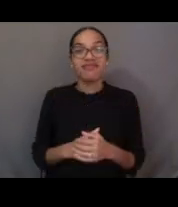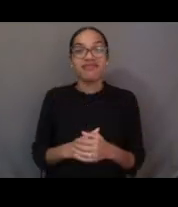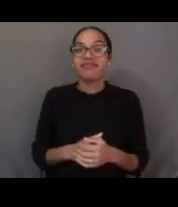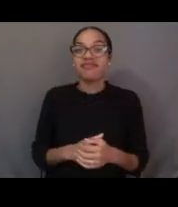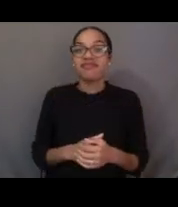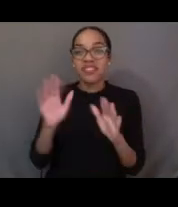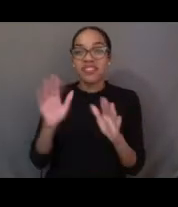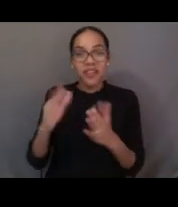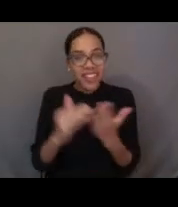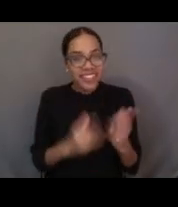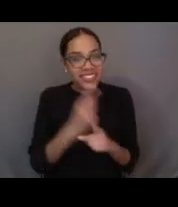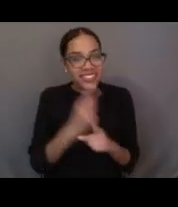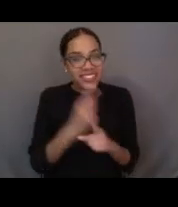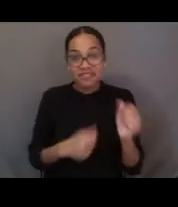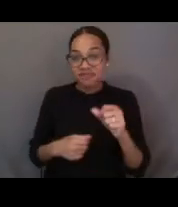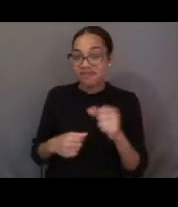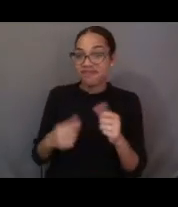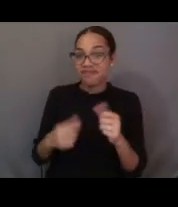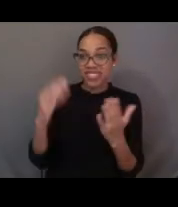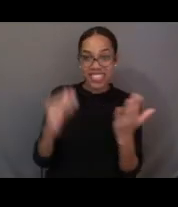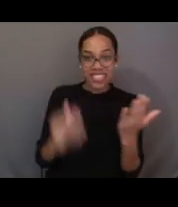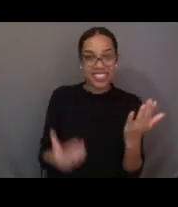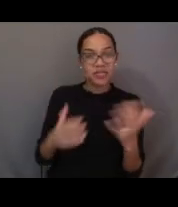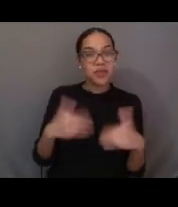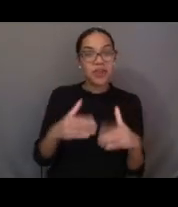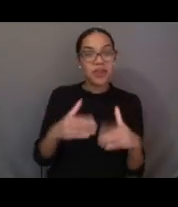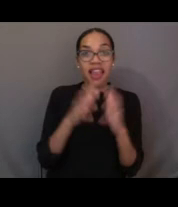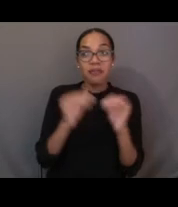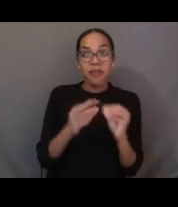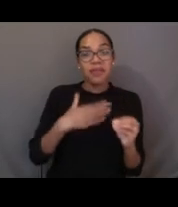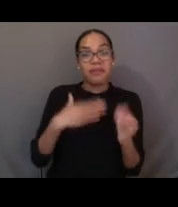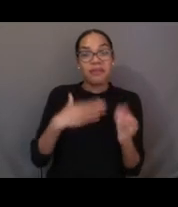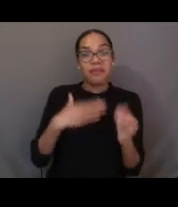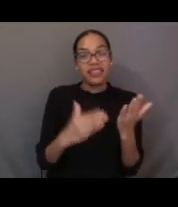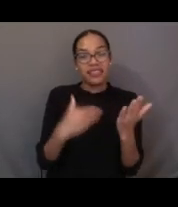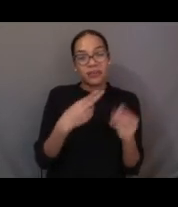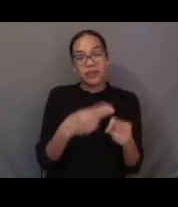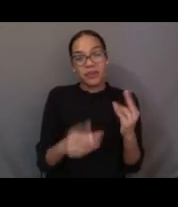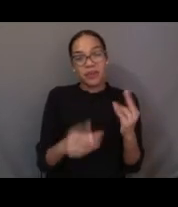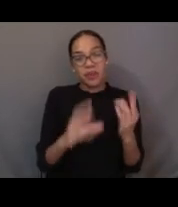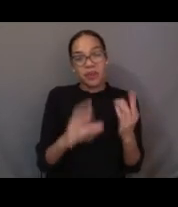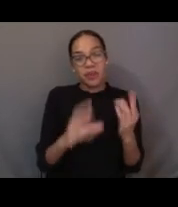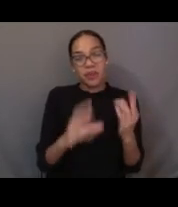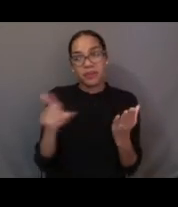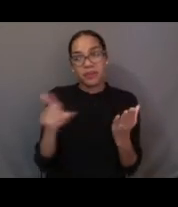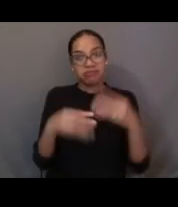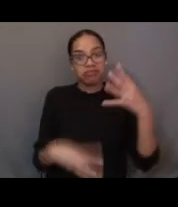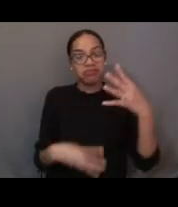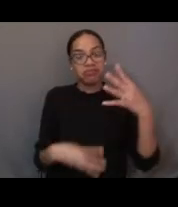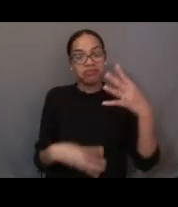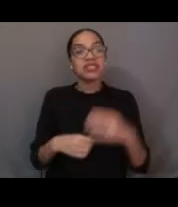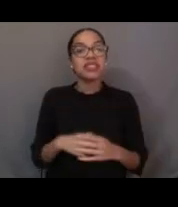That's a lot more than I listed, but yeah. I think pretty much all those things you can farm. I don't know about the turtle farms.